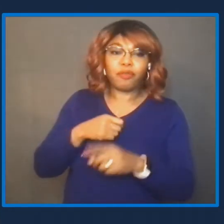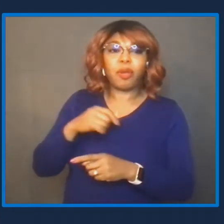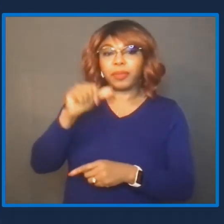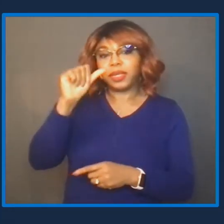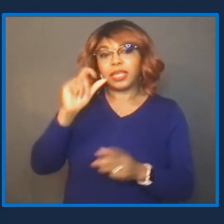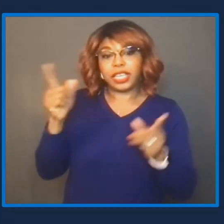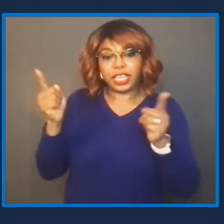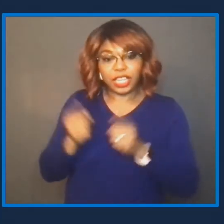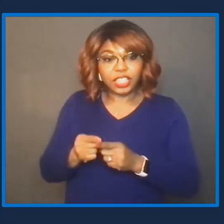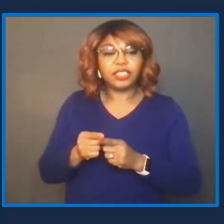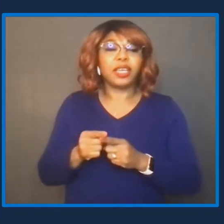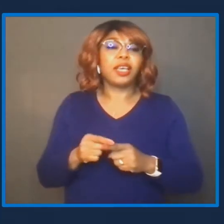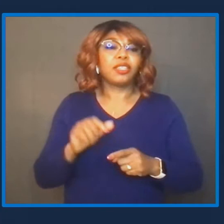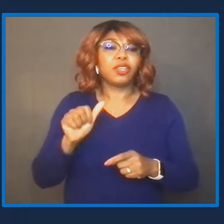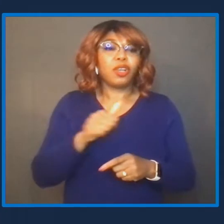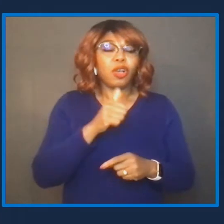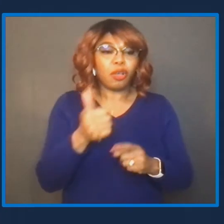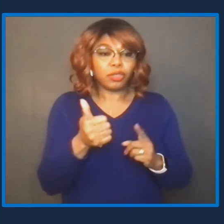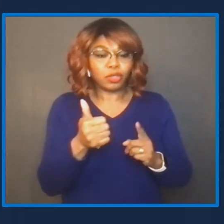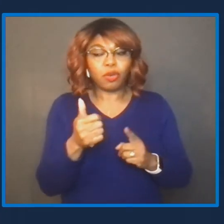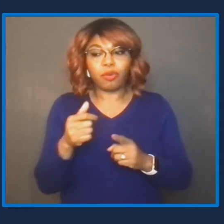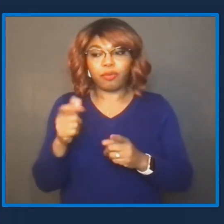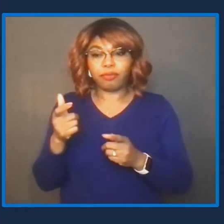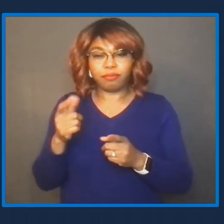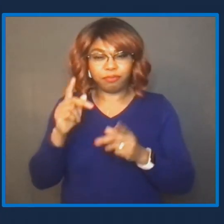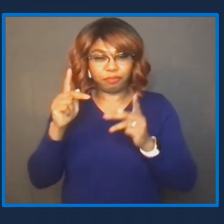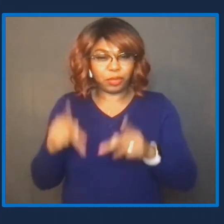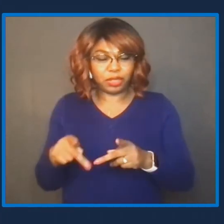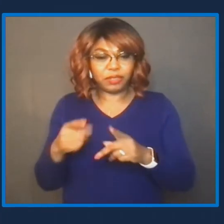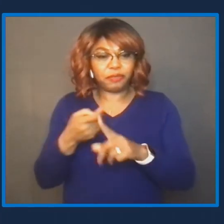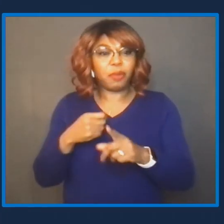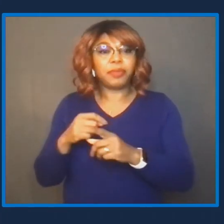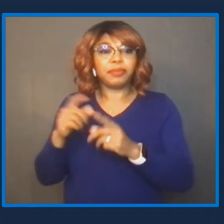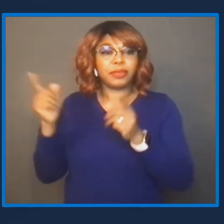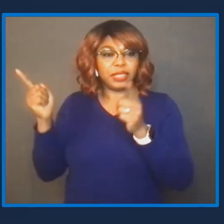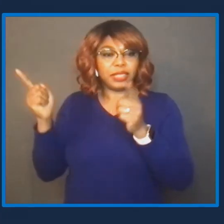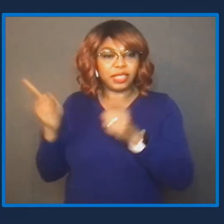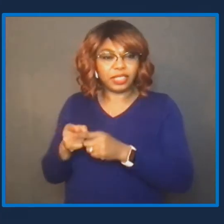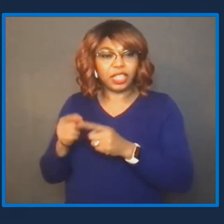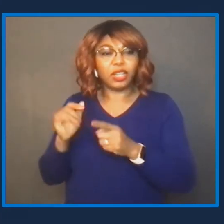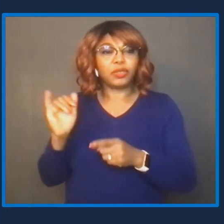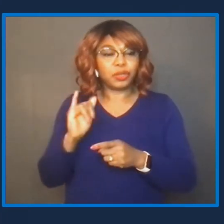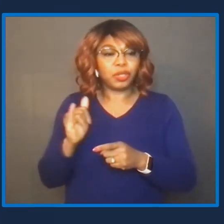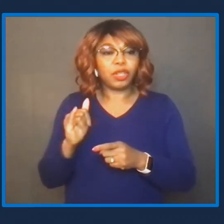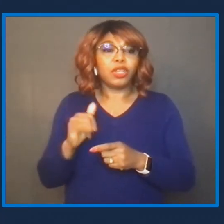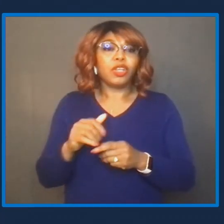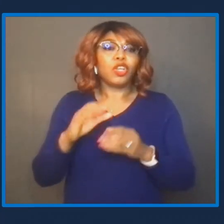from India as well. And partly because when country leaders at Microsoft step up to talk about accessibility and say,